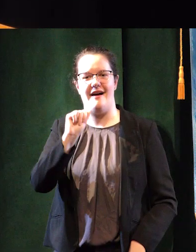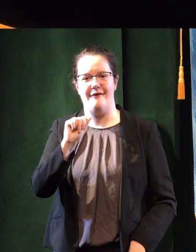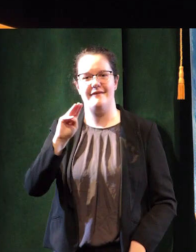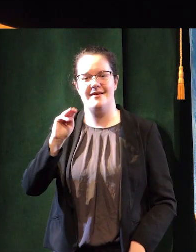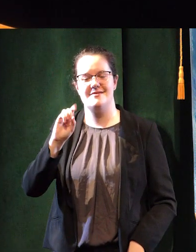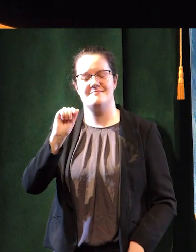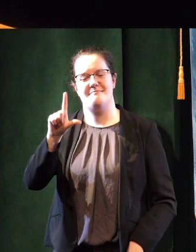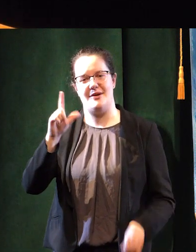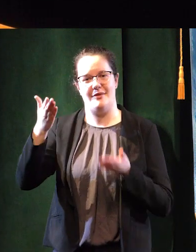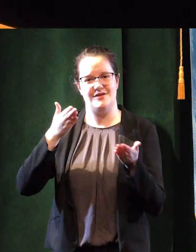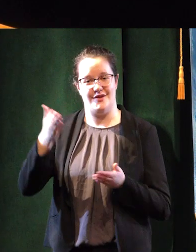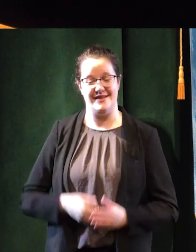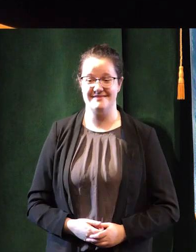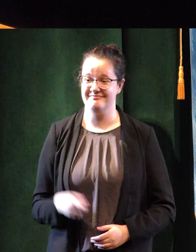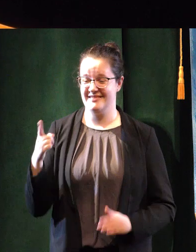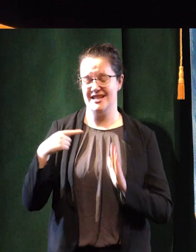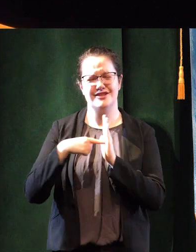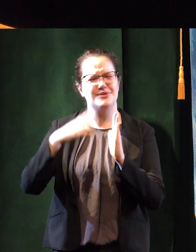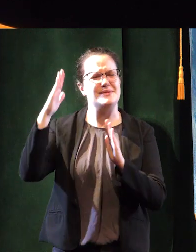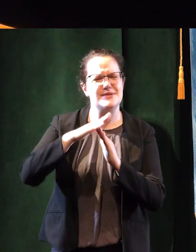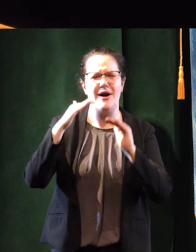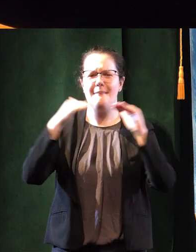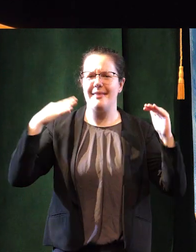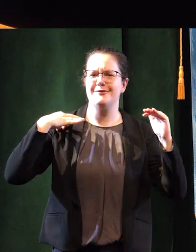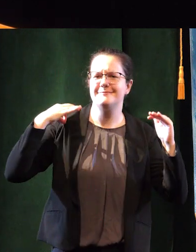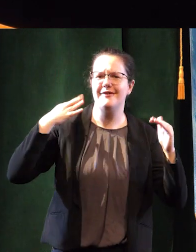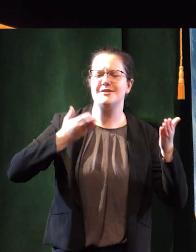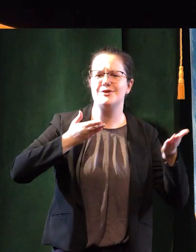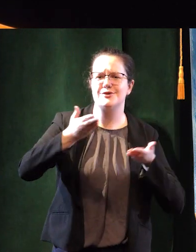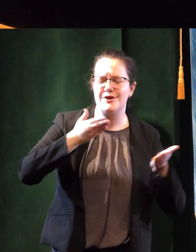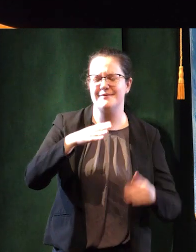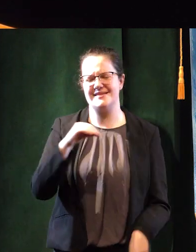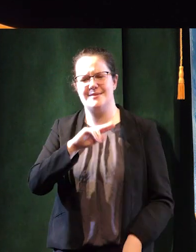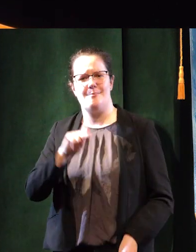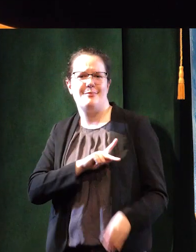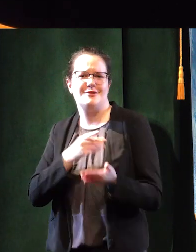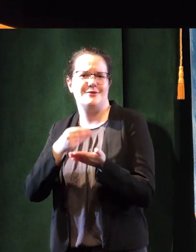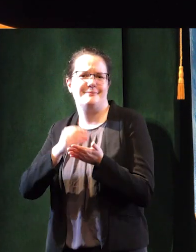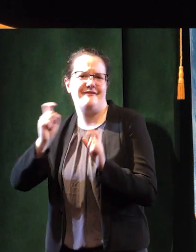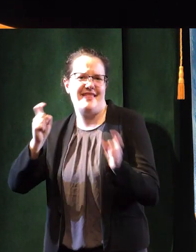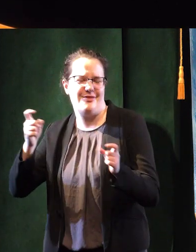and personal philanthropy his devotion to our community in our region has been